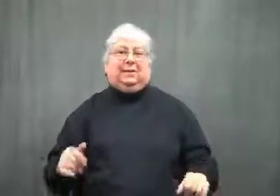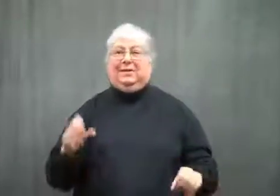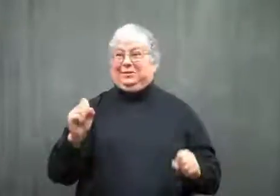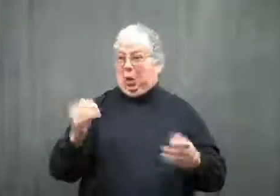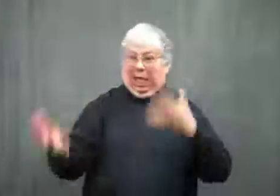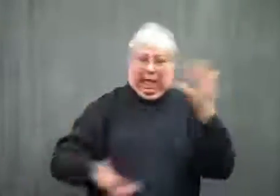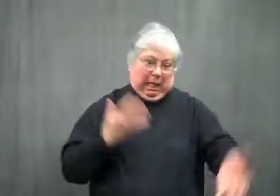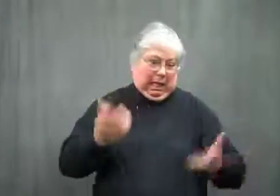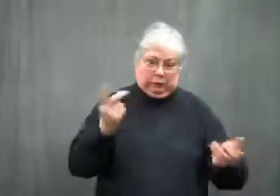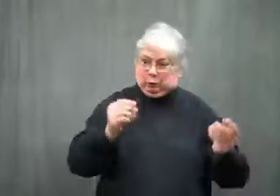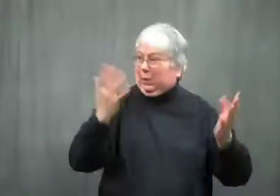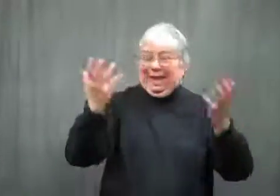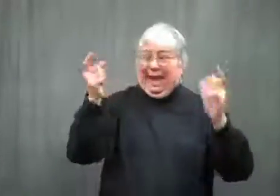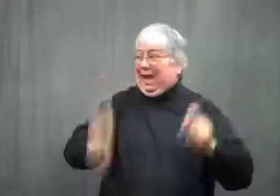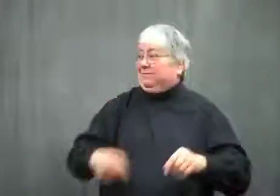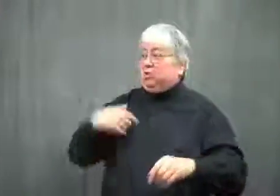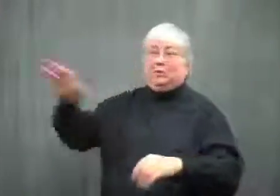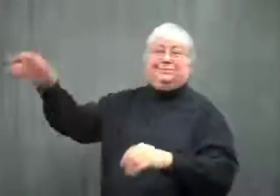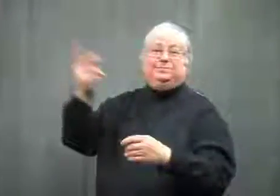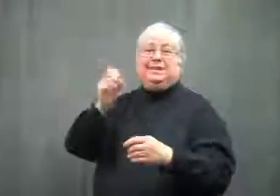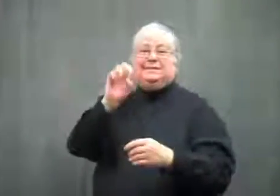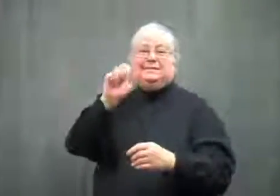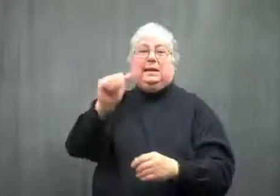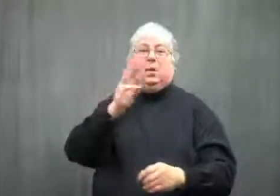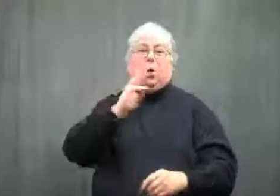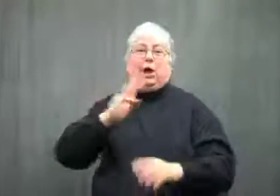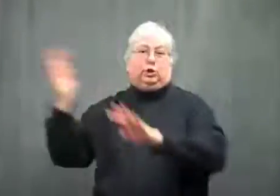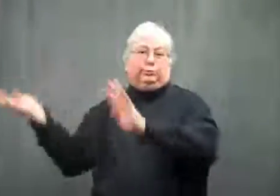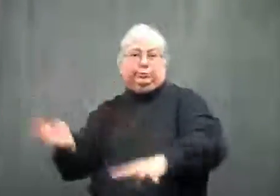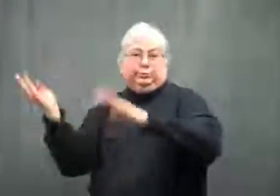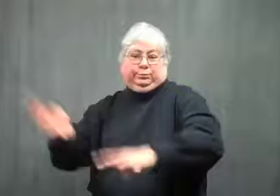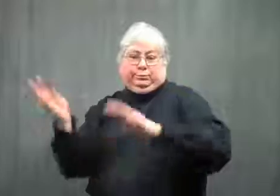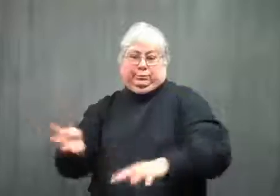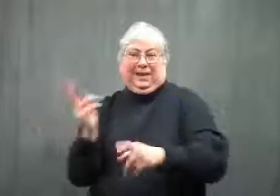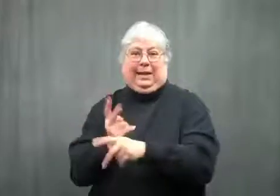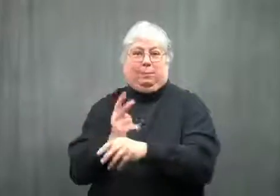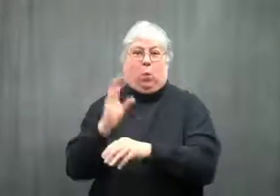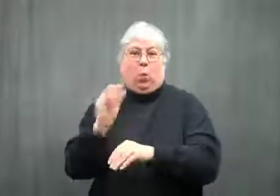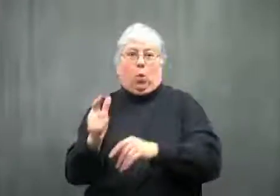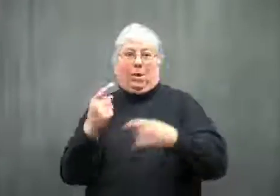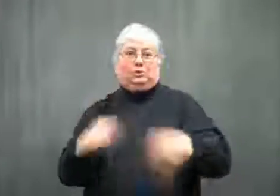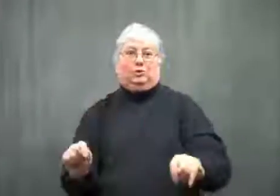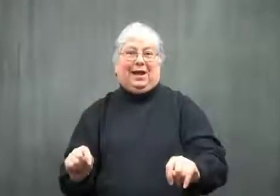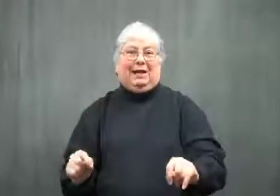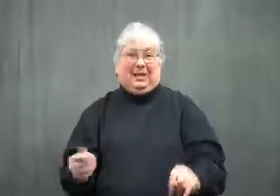They had to take emergency measures and use seawater to reduce the temperature.